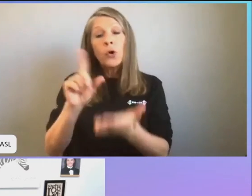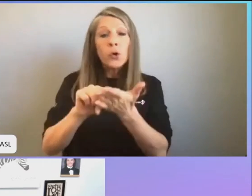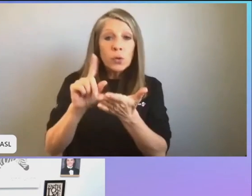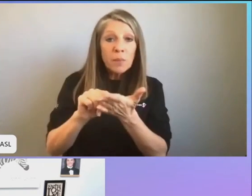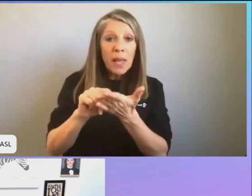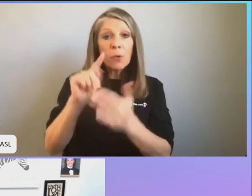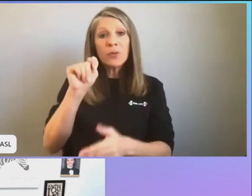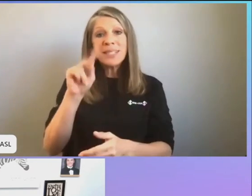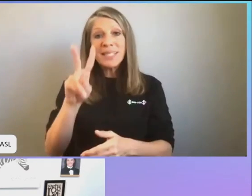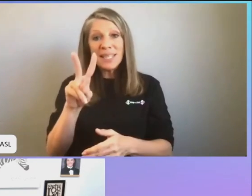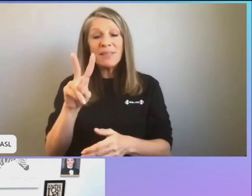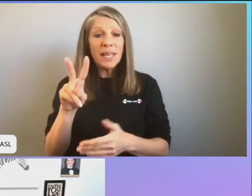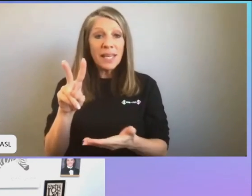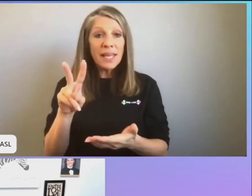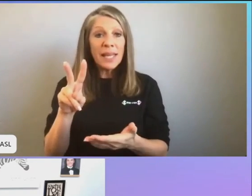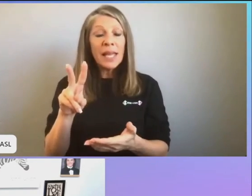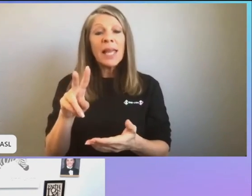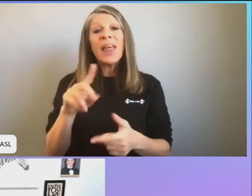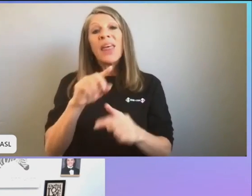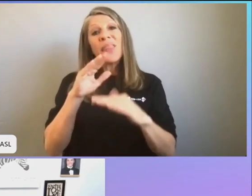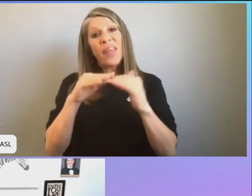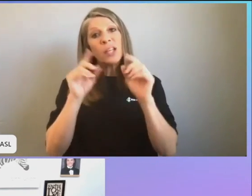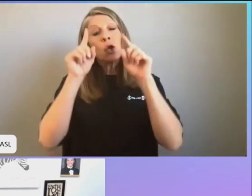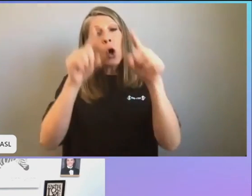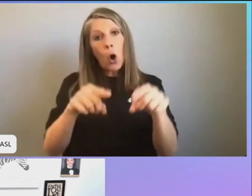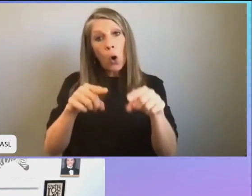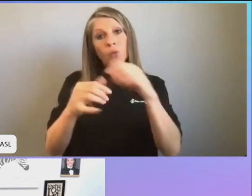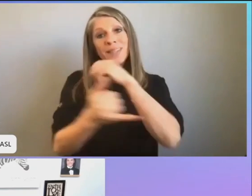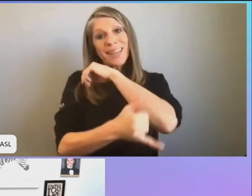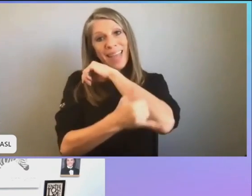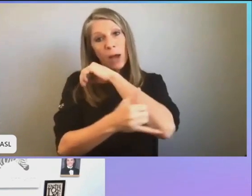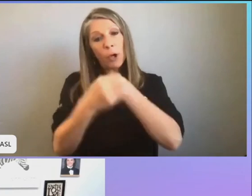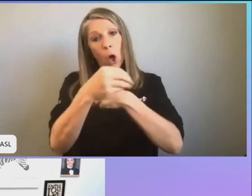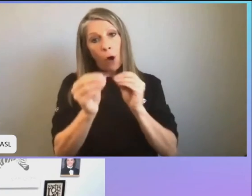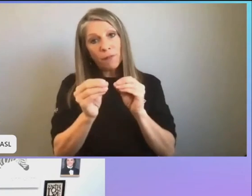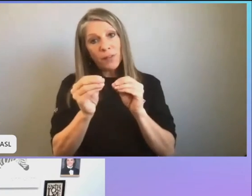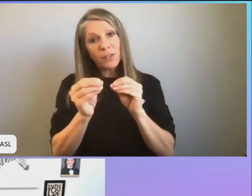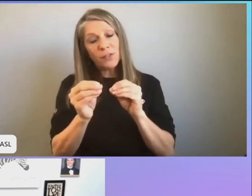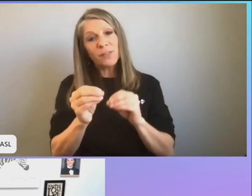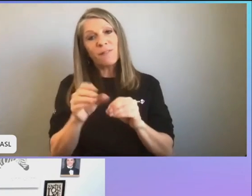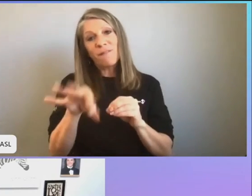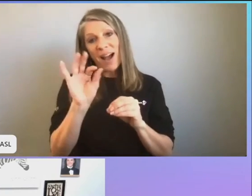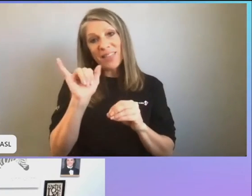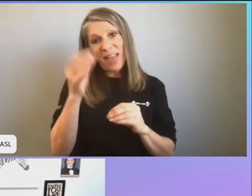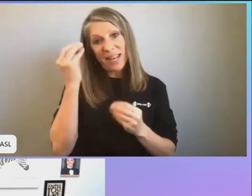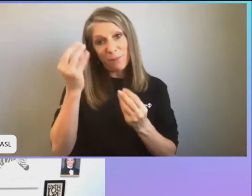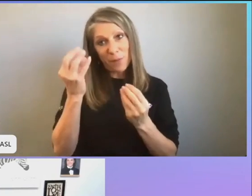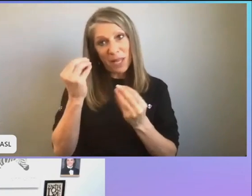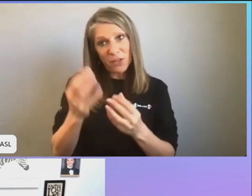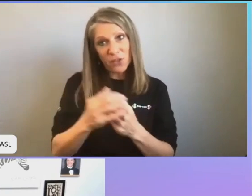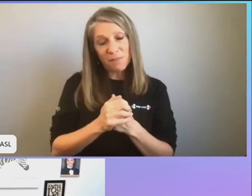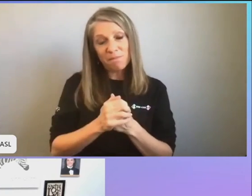people are going to get their news from their local news website or newspaper or television station that is